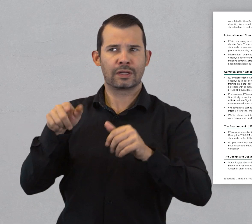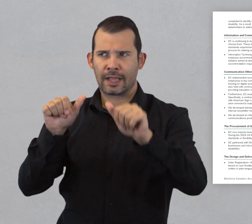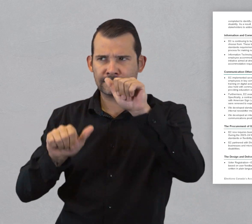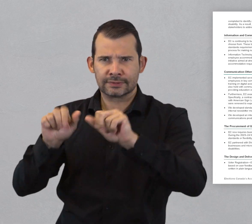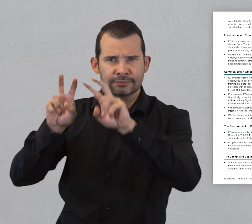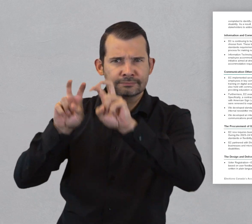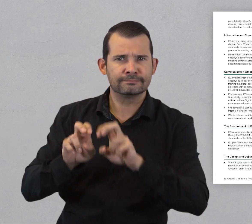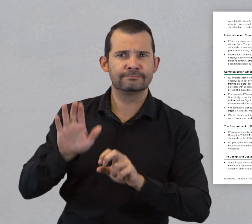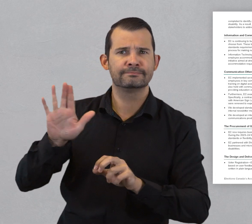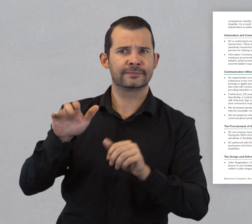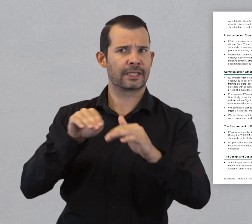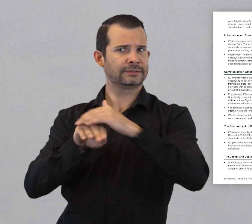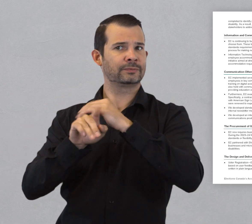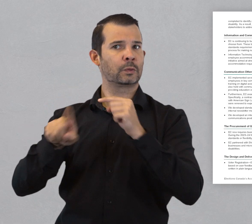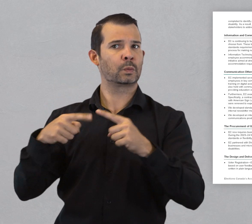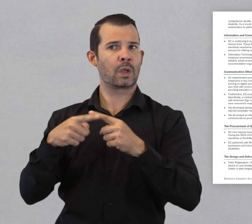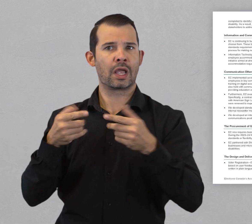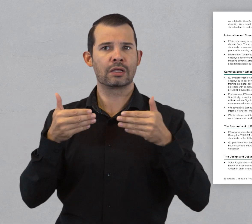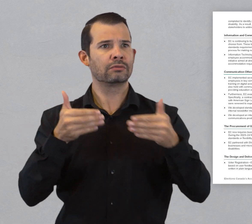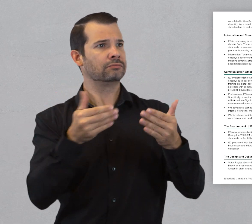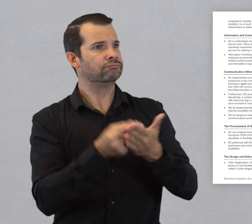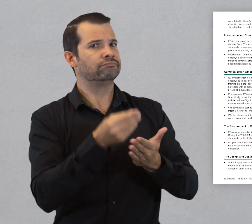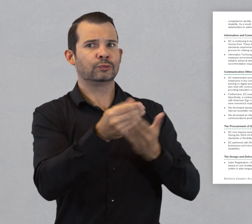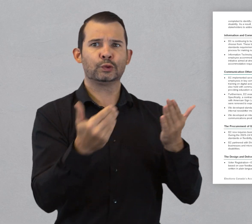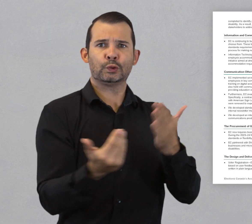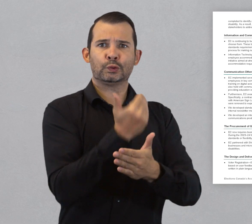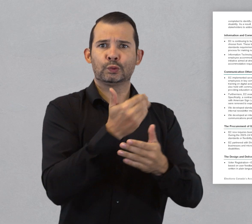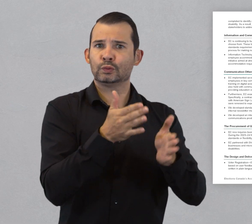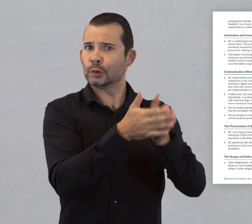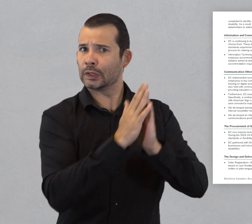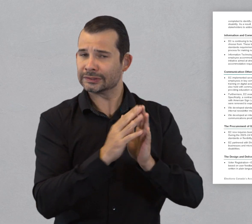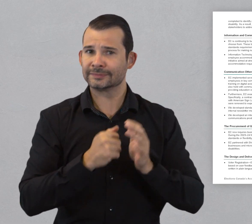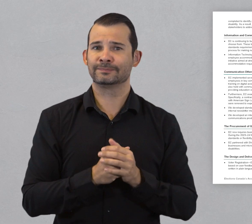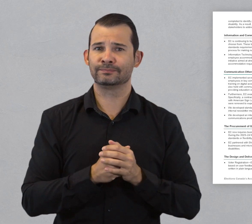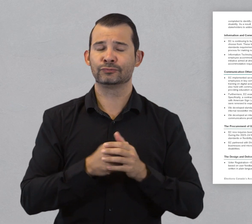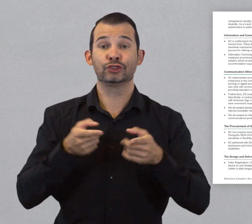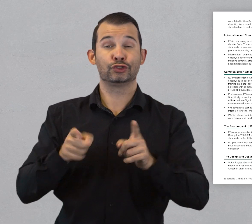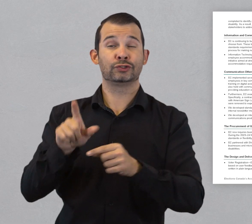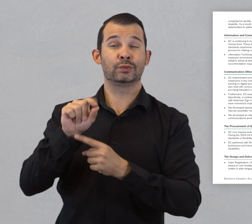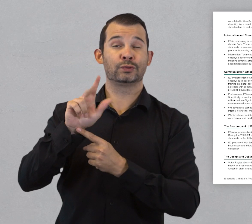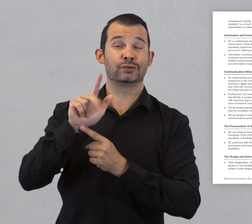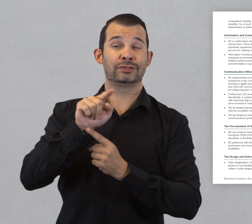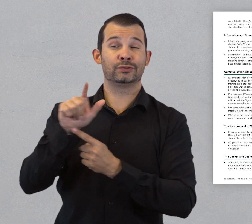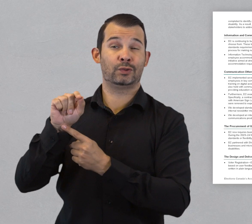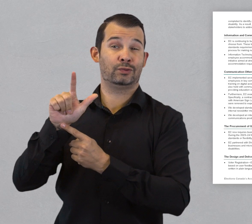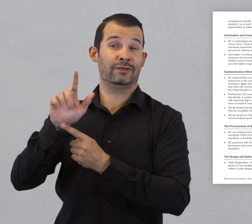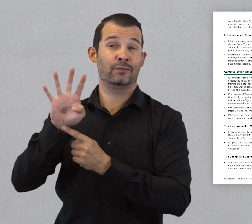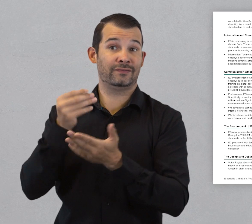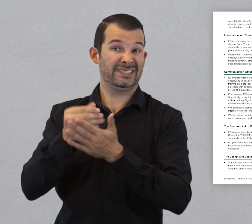accessibility when making new procurement requests. During the 2023–24 fiscal year,